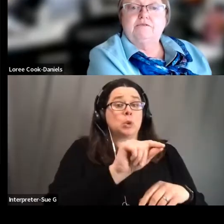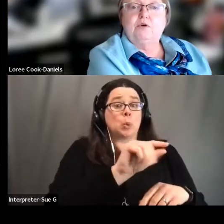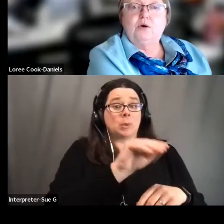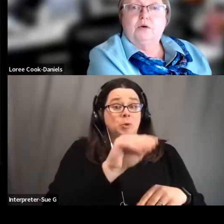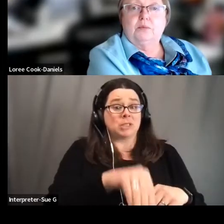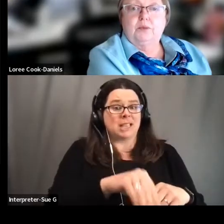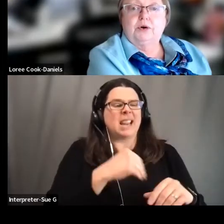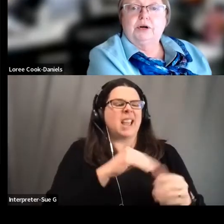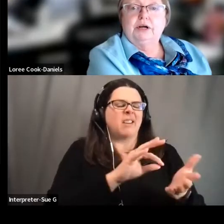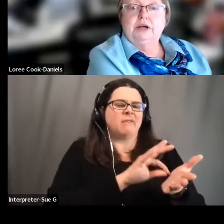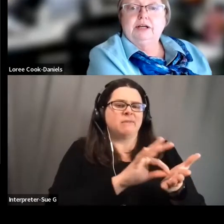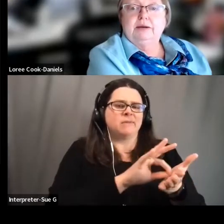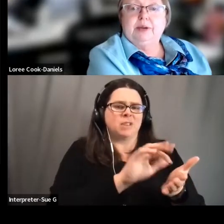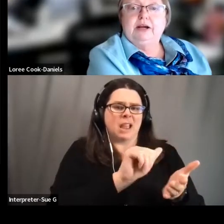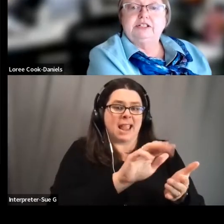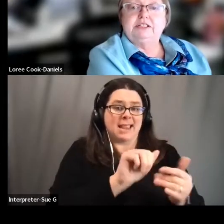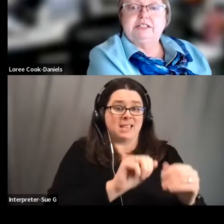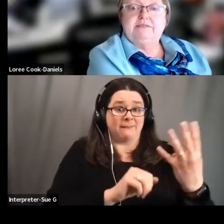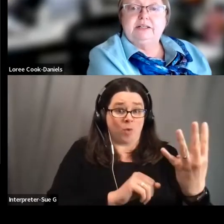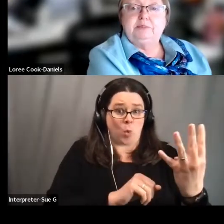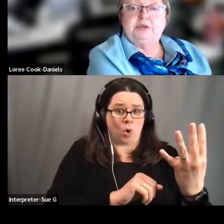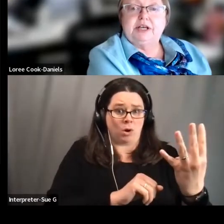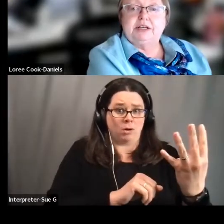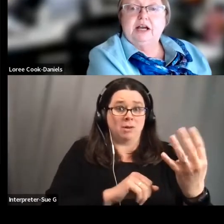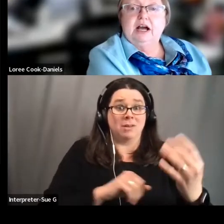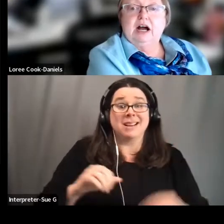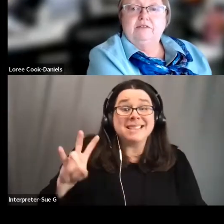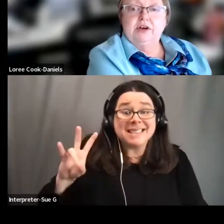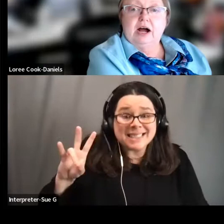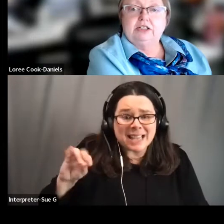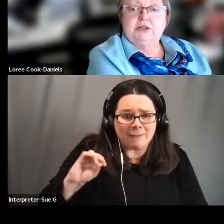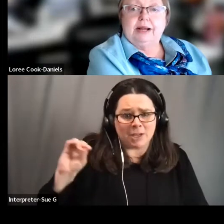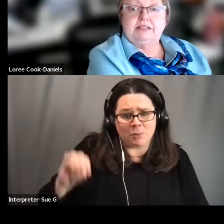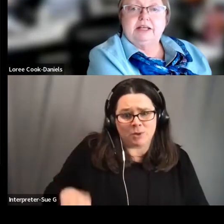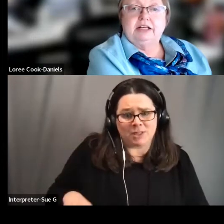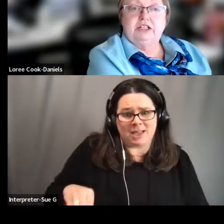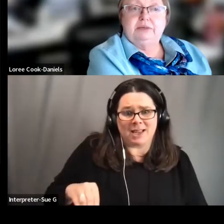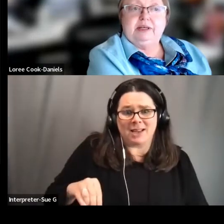of four or more compared to 70% of non-trans LGB people.